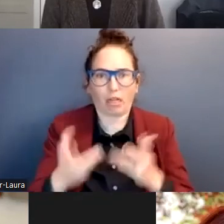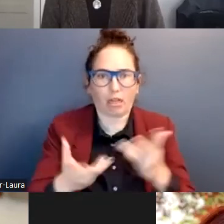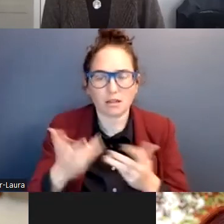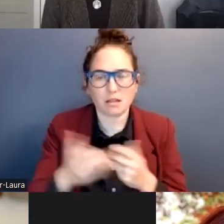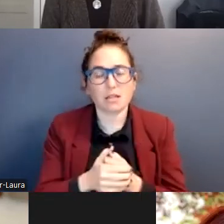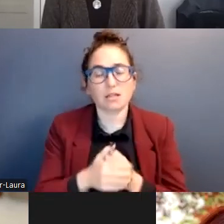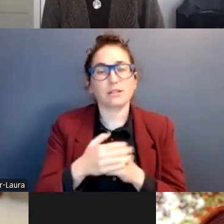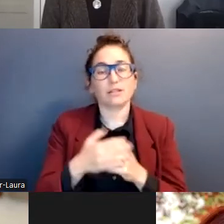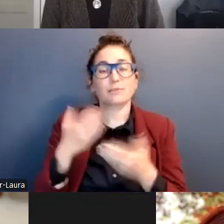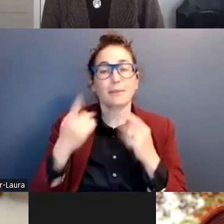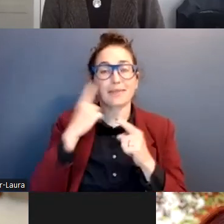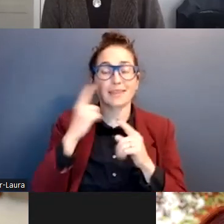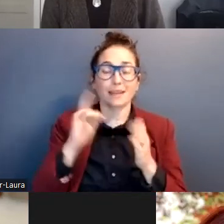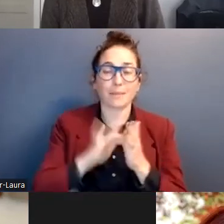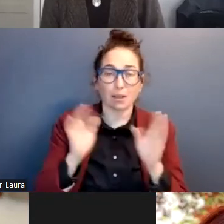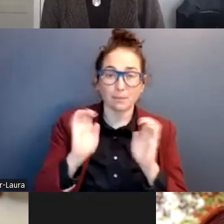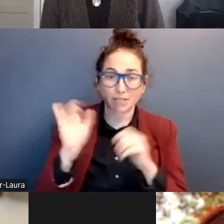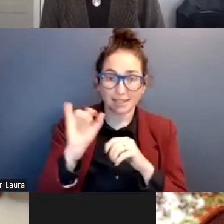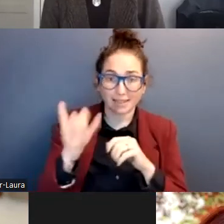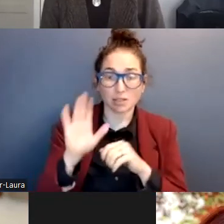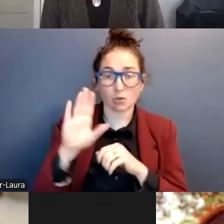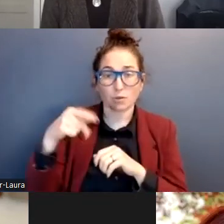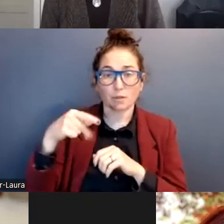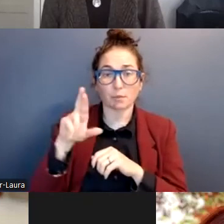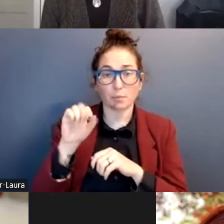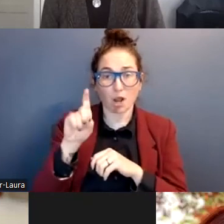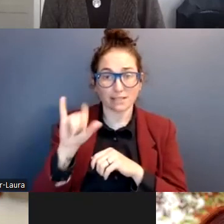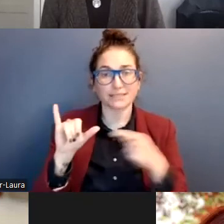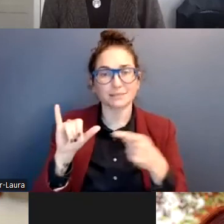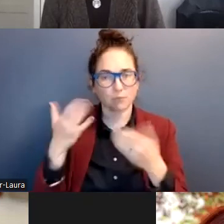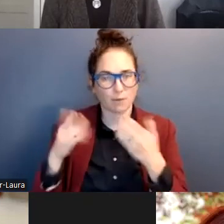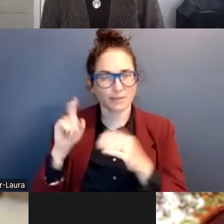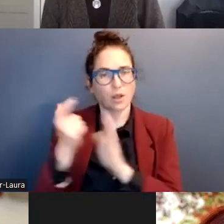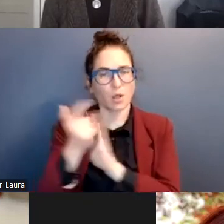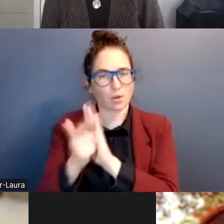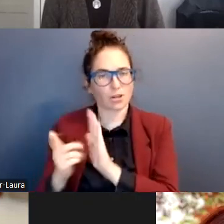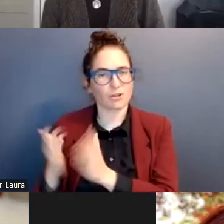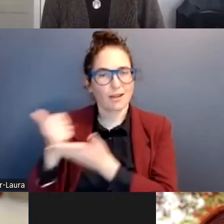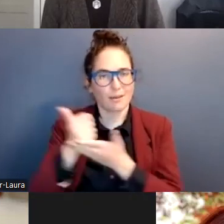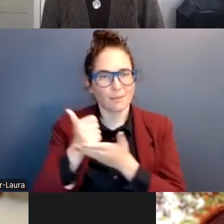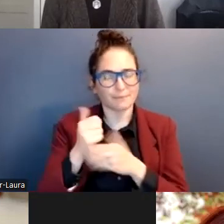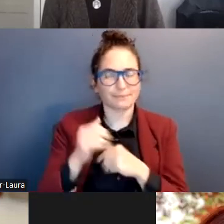emergency like that, your proxy will probably need a lawyer to help. Be cautious about forms